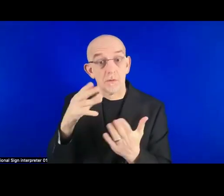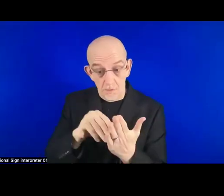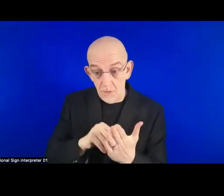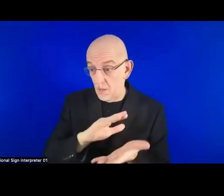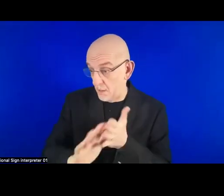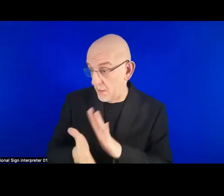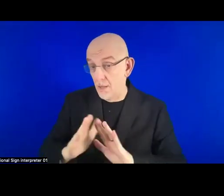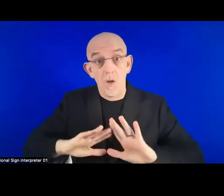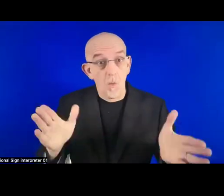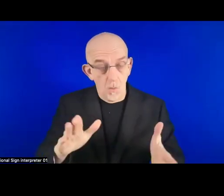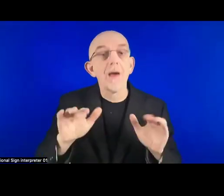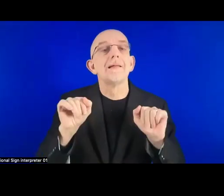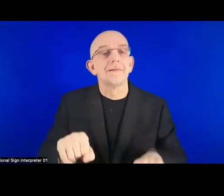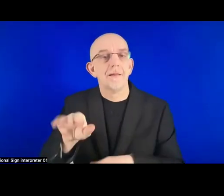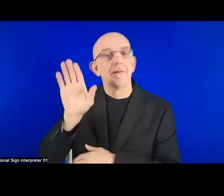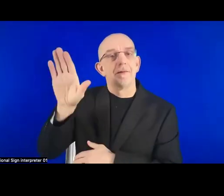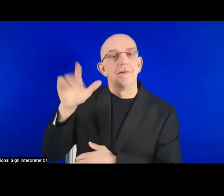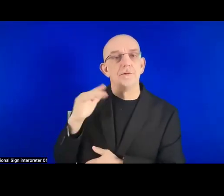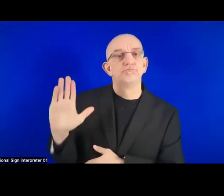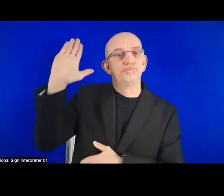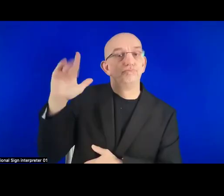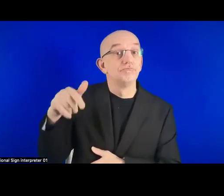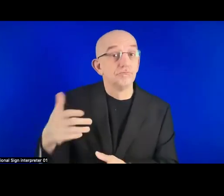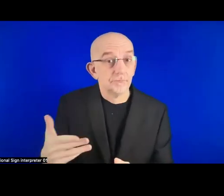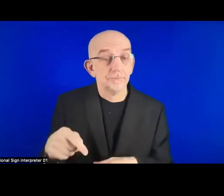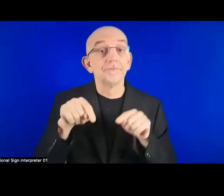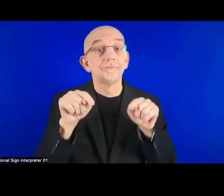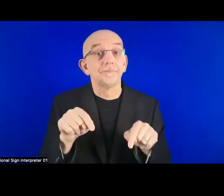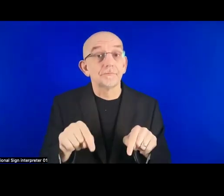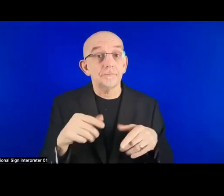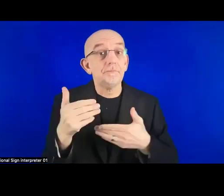that requirement means that applicants must not have spent more than 12 months in the